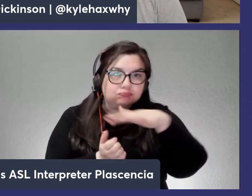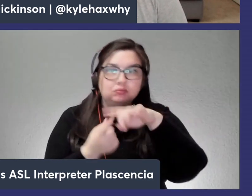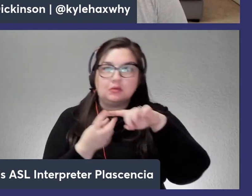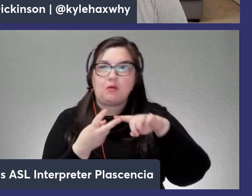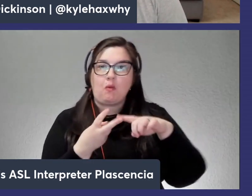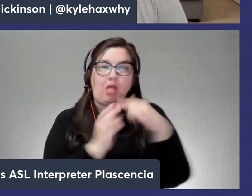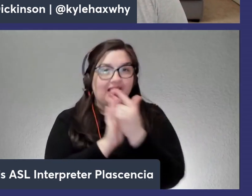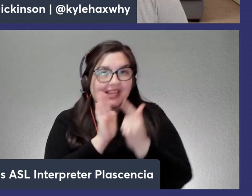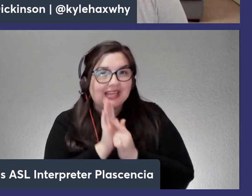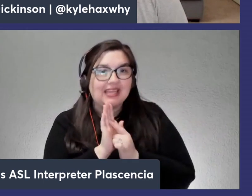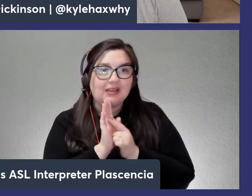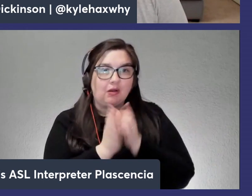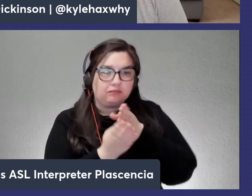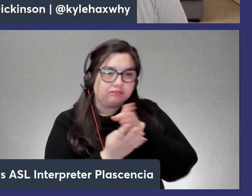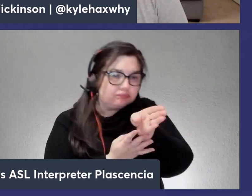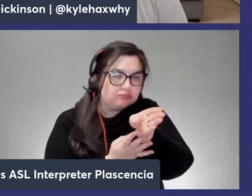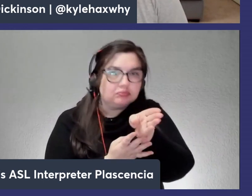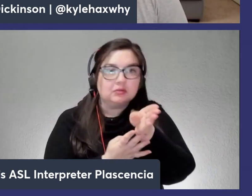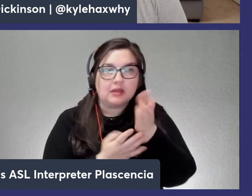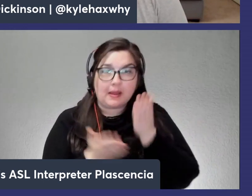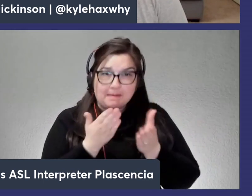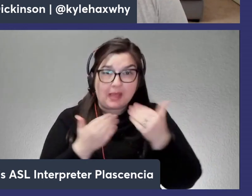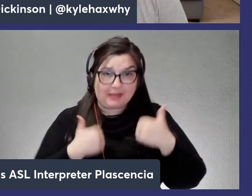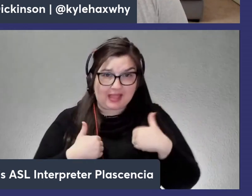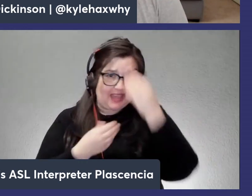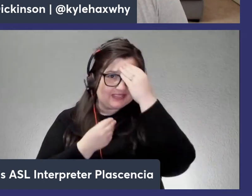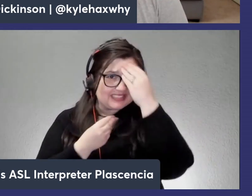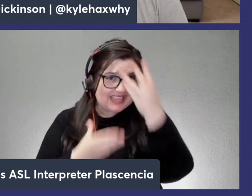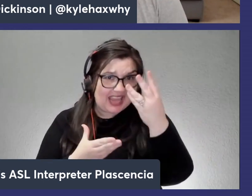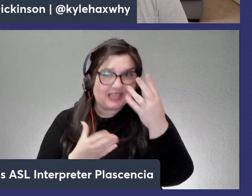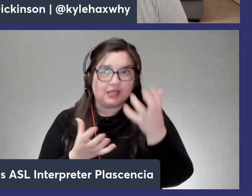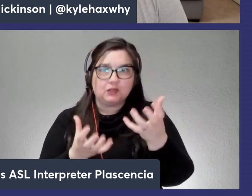then you may have data that you want to customize